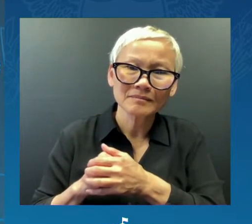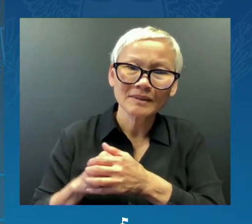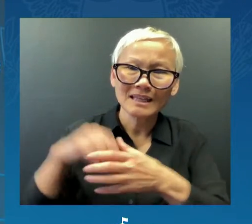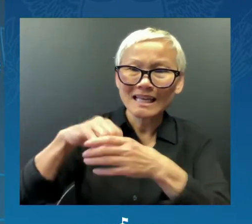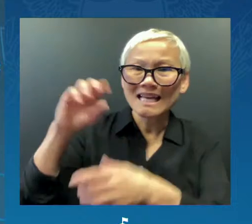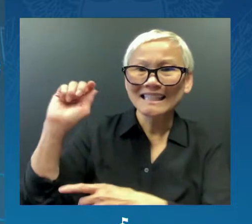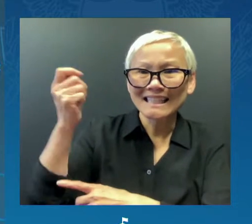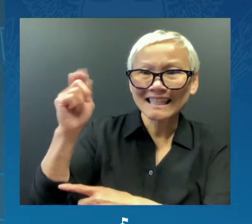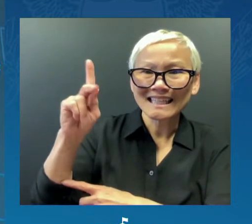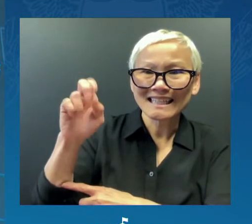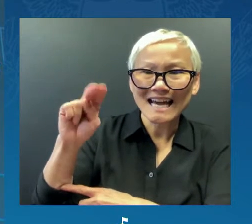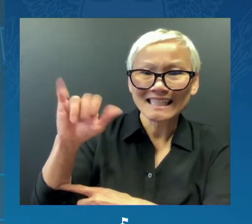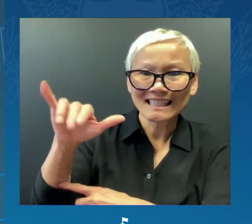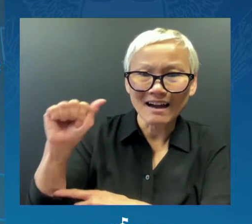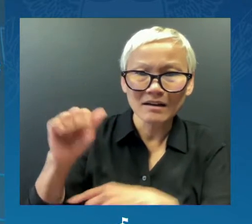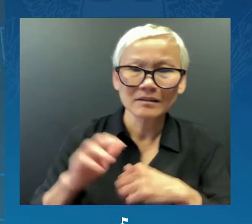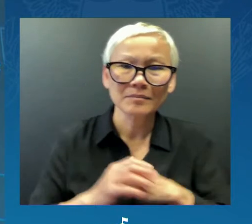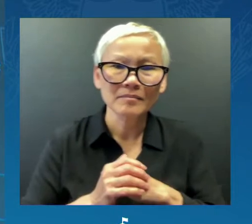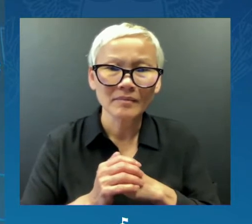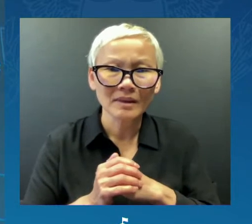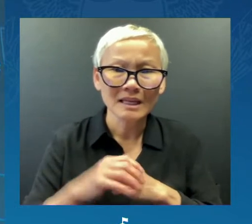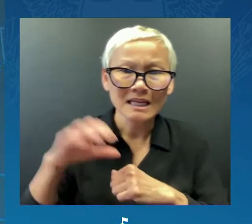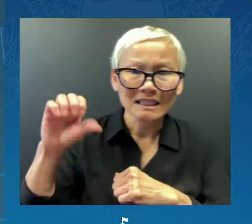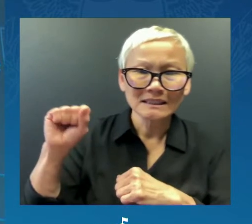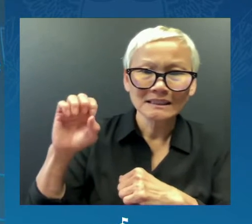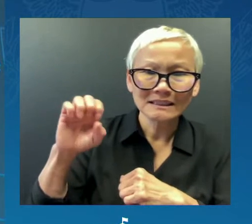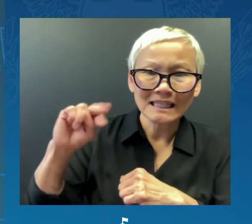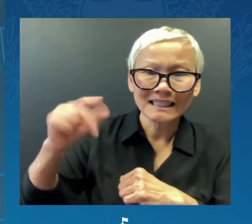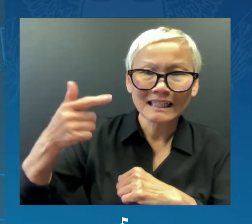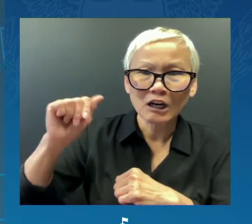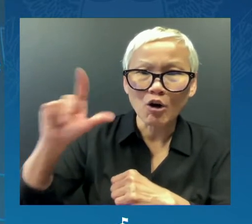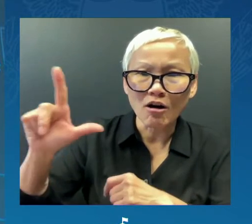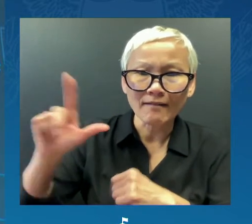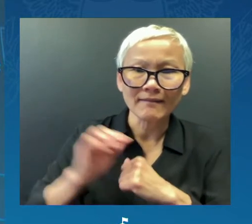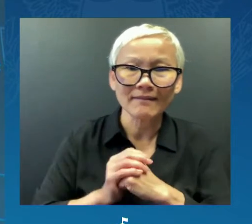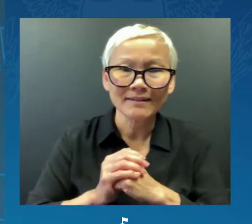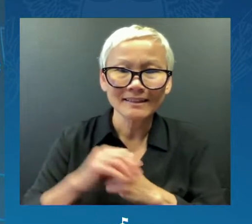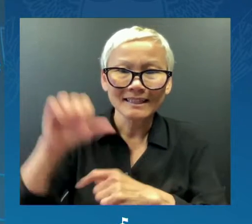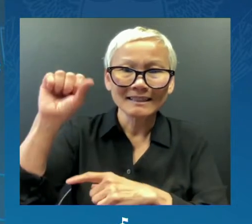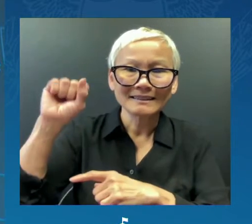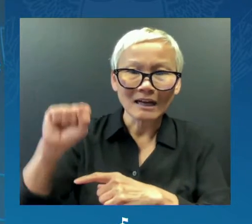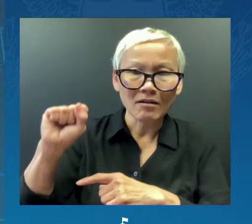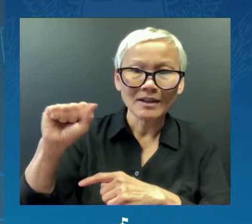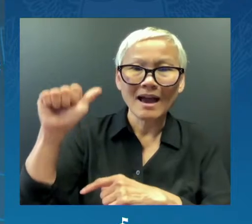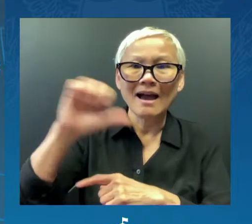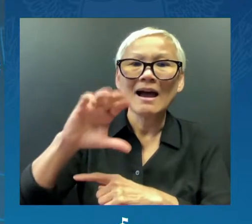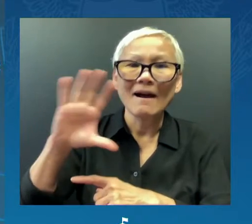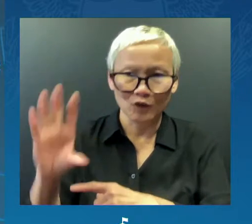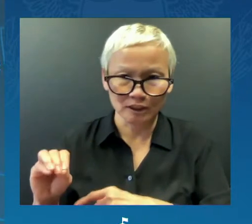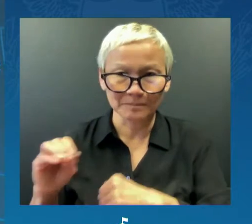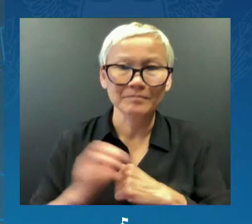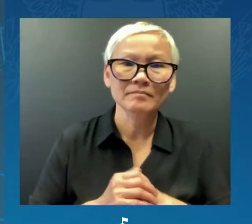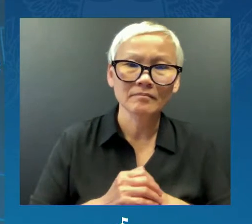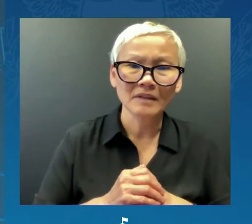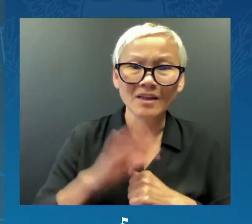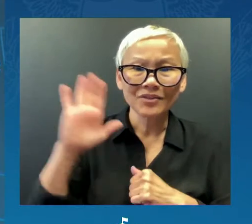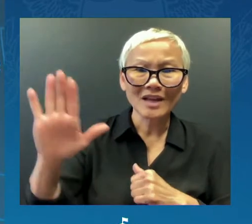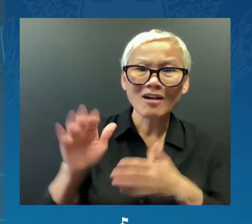Through these experiences, these leaders join a continent-wide network of young leaders.